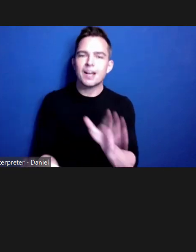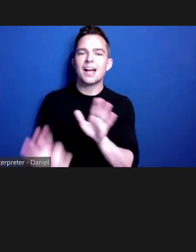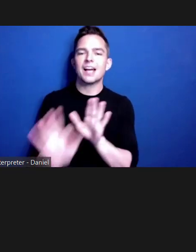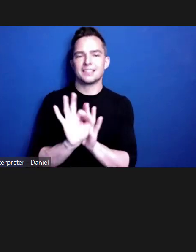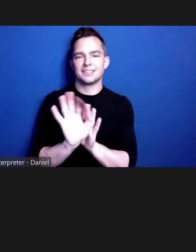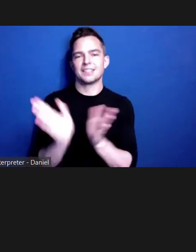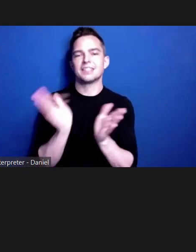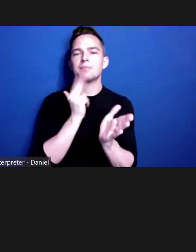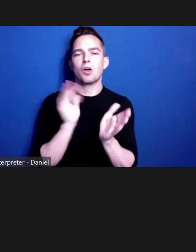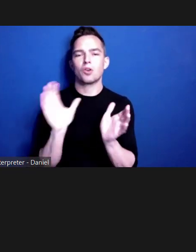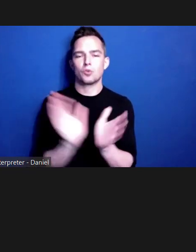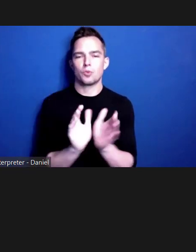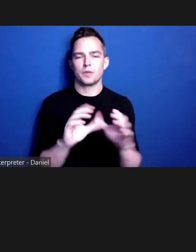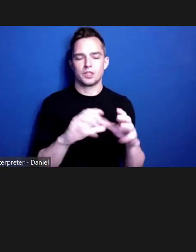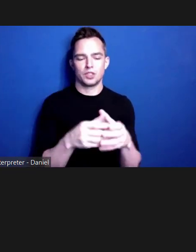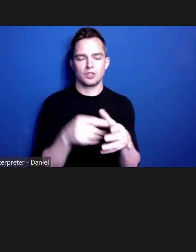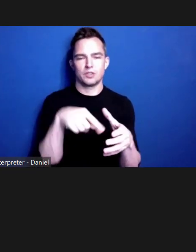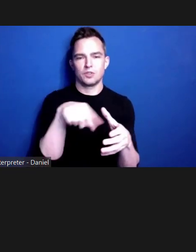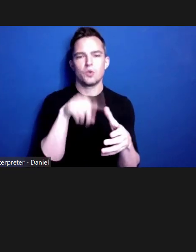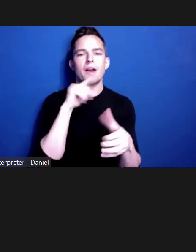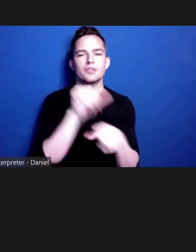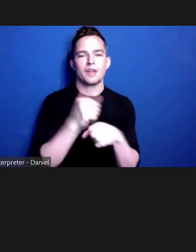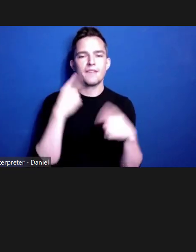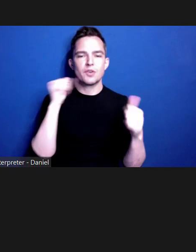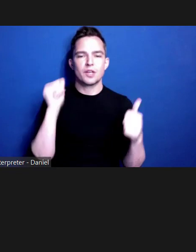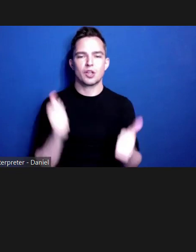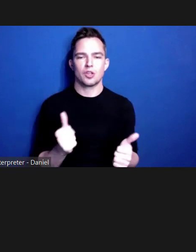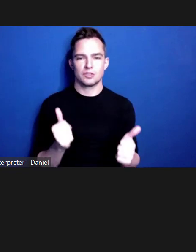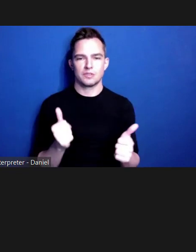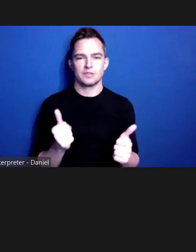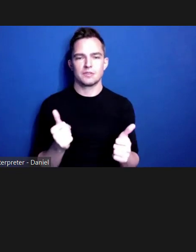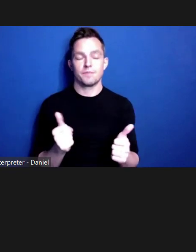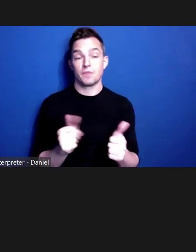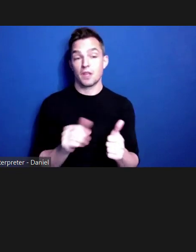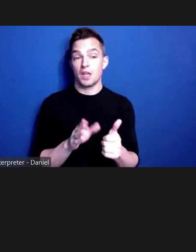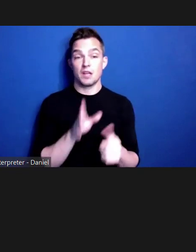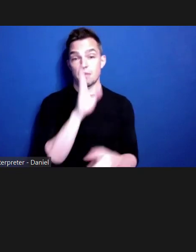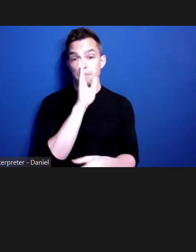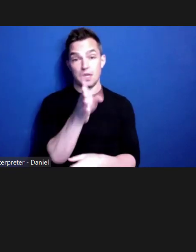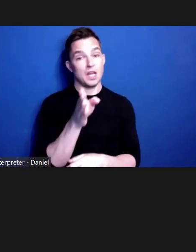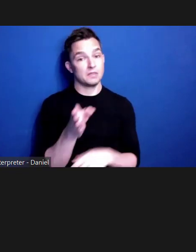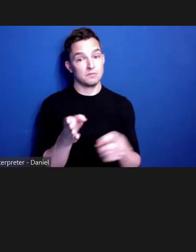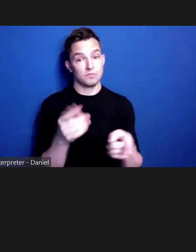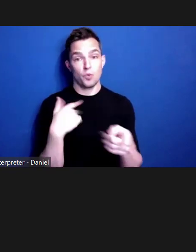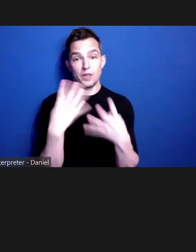And to be blunt, we screen, because we simply can't provide a